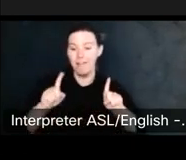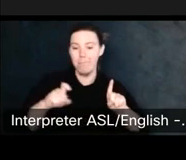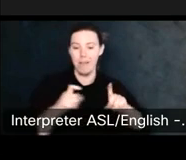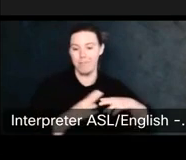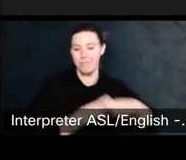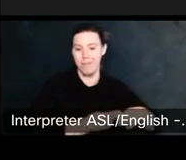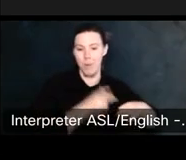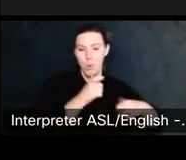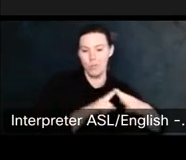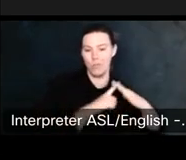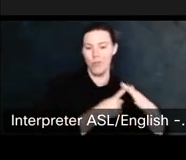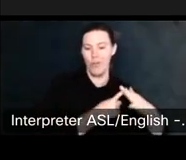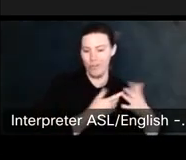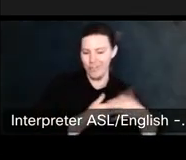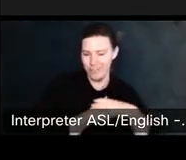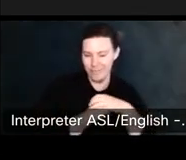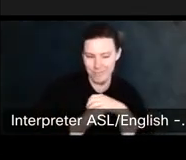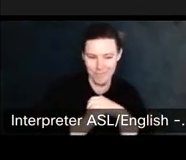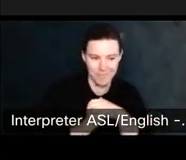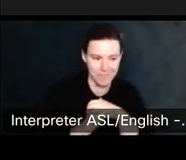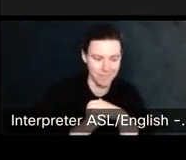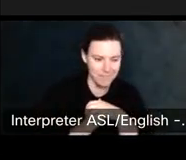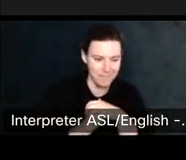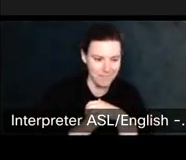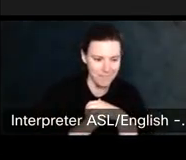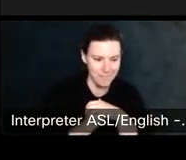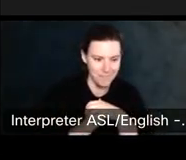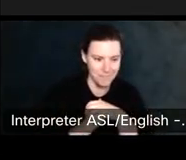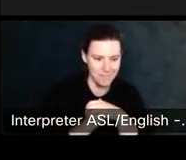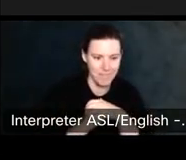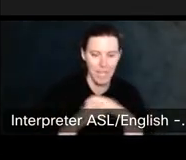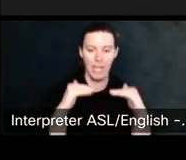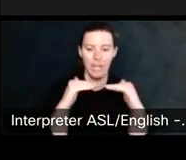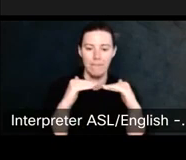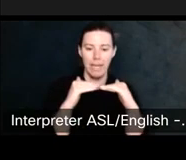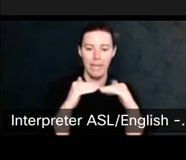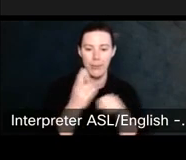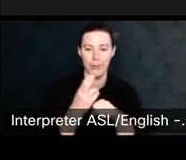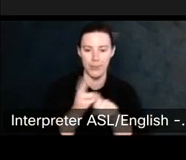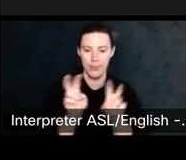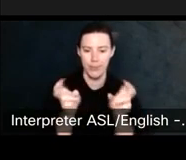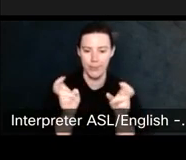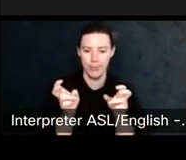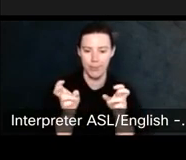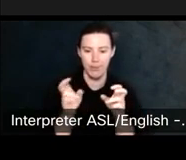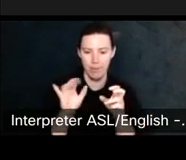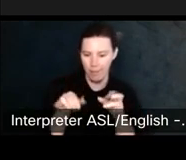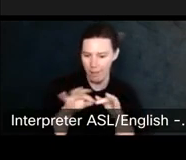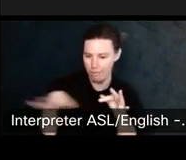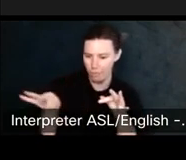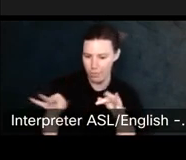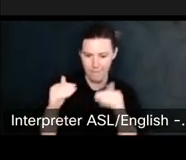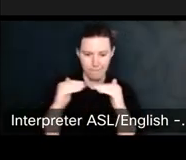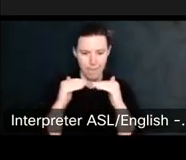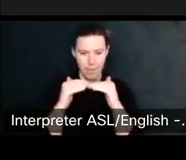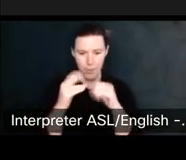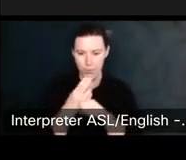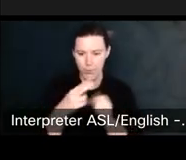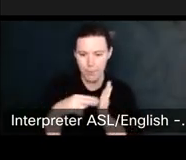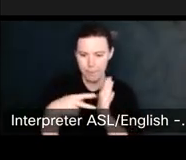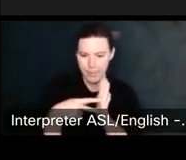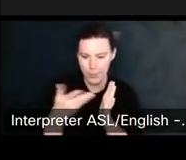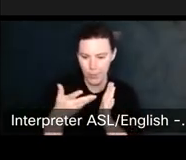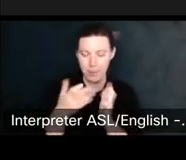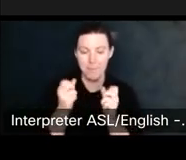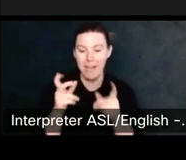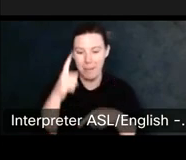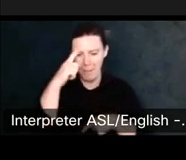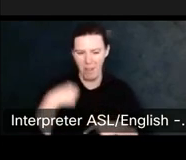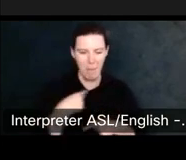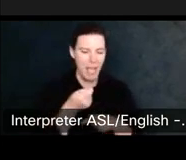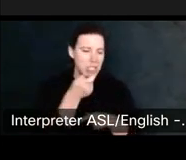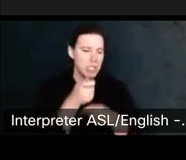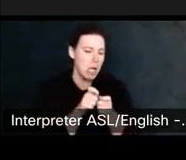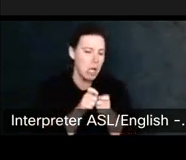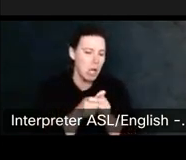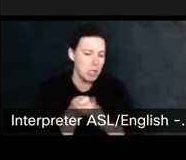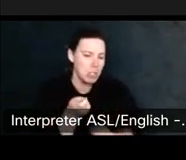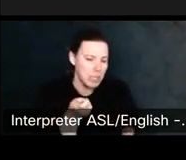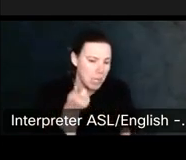Gets thrown around quite a bit so, isn't it just very used if I change it just a little bit? Is it fair use and, um, if that's a myth moving forward.